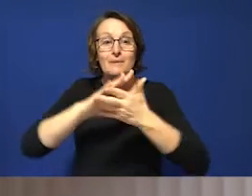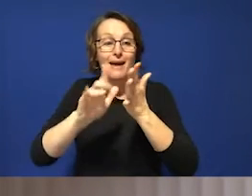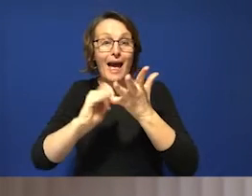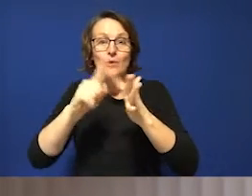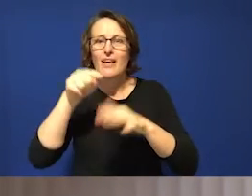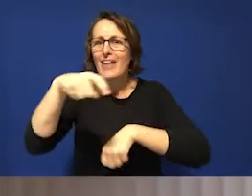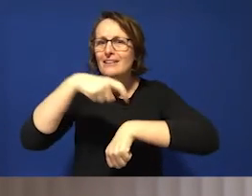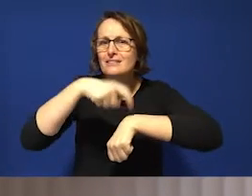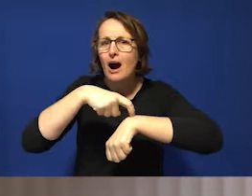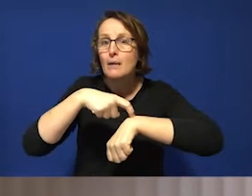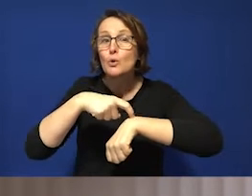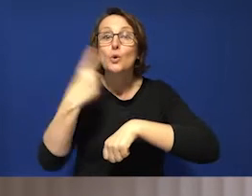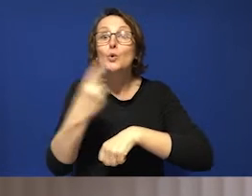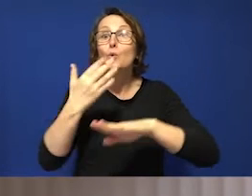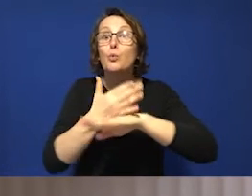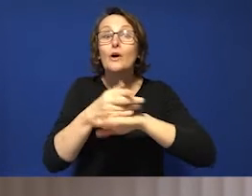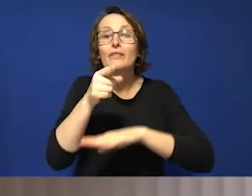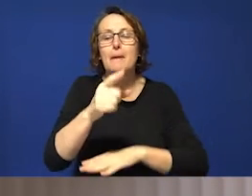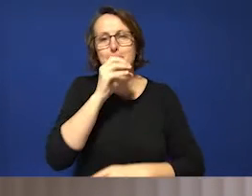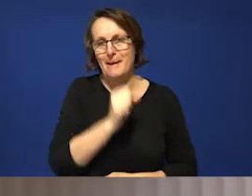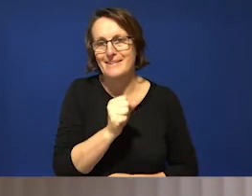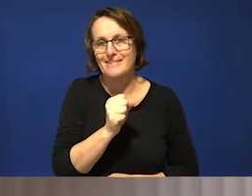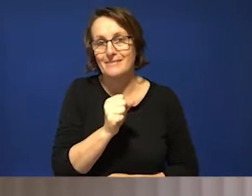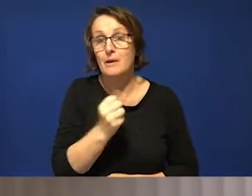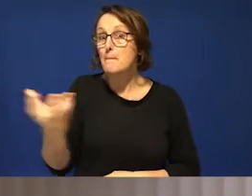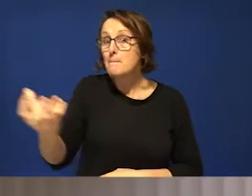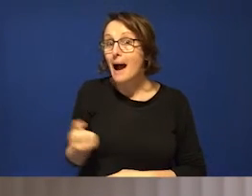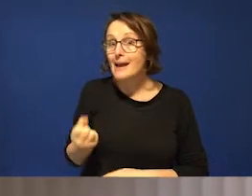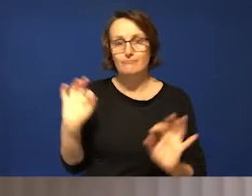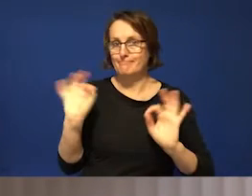Members of parliament were usually mean, not paid,